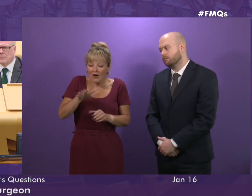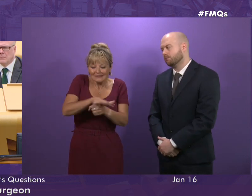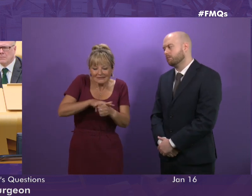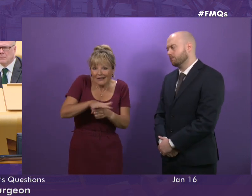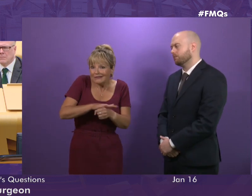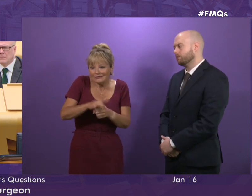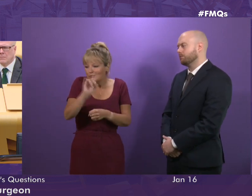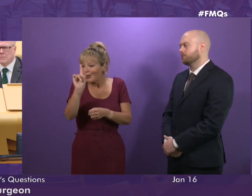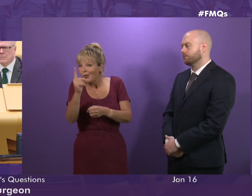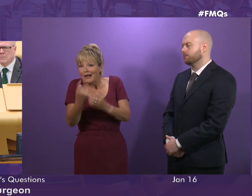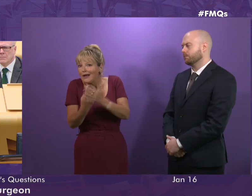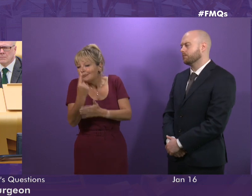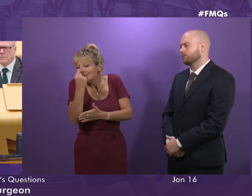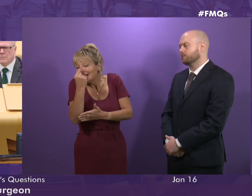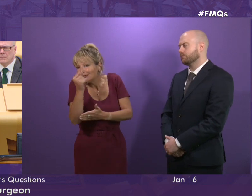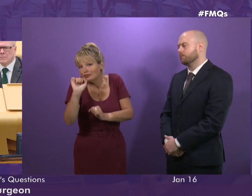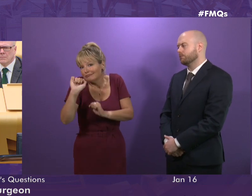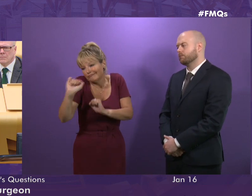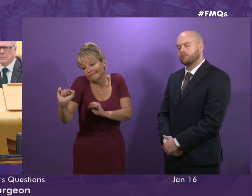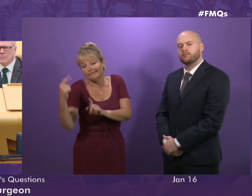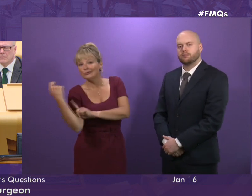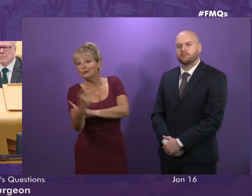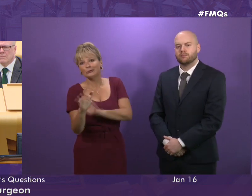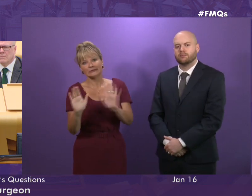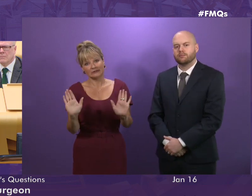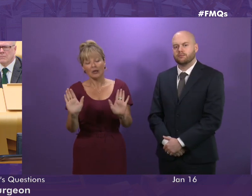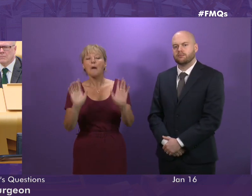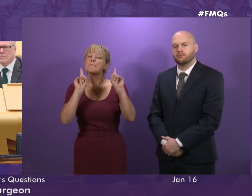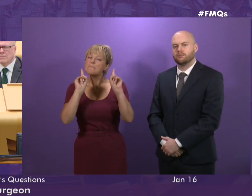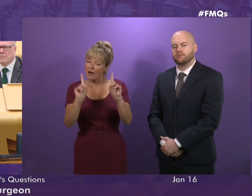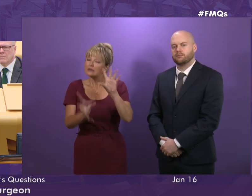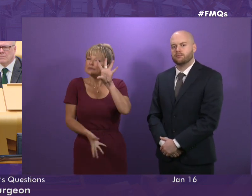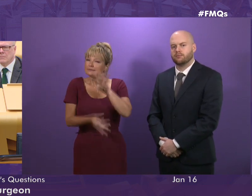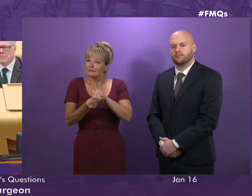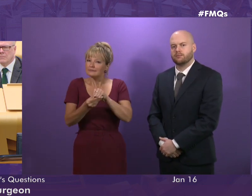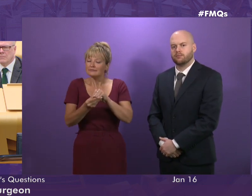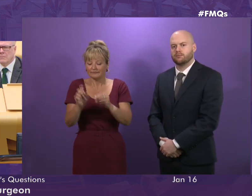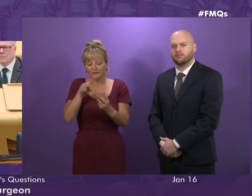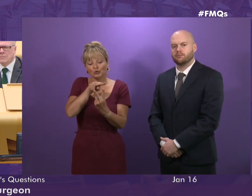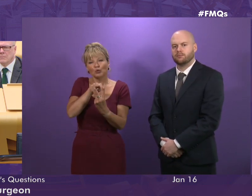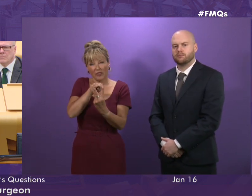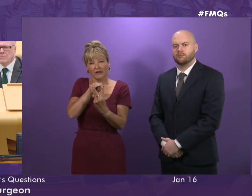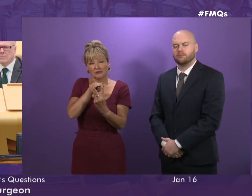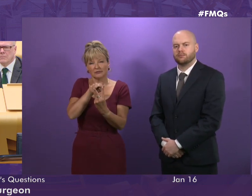of that potential legal action. Suffice it to say two things that I have already said: